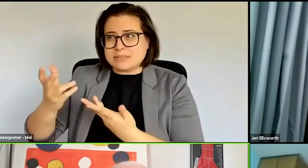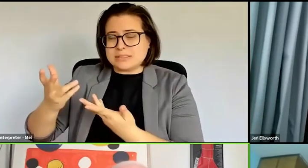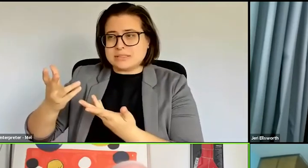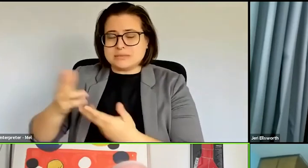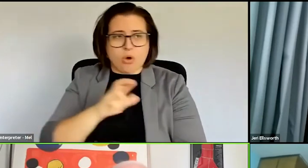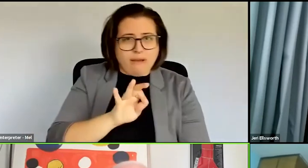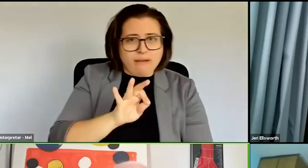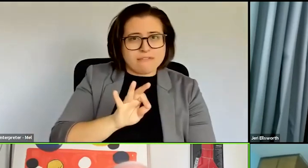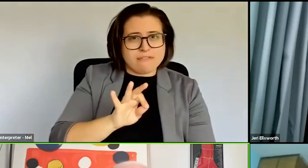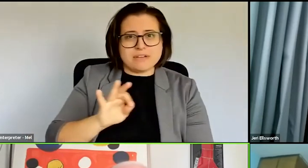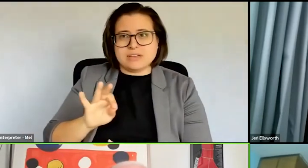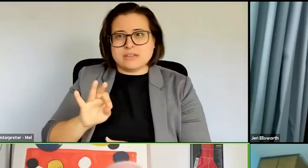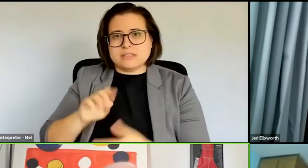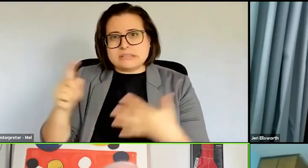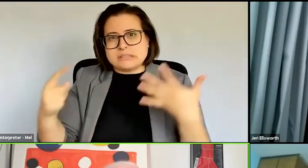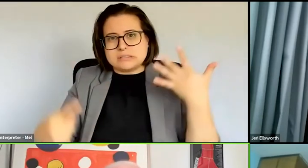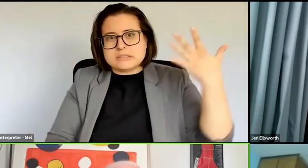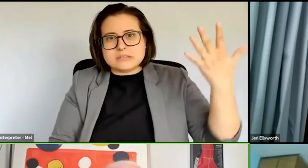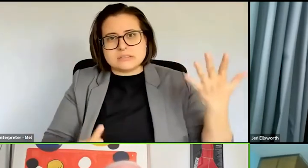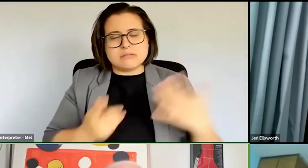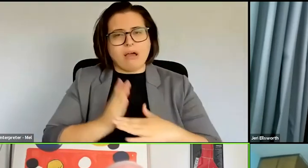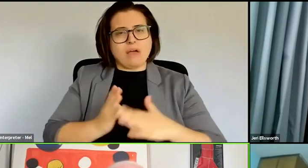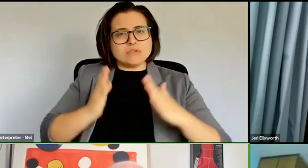you don't understand a whole bunch of other things. You may understand aspects of it,